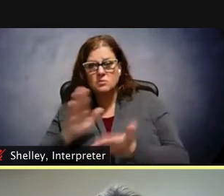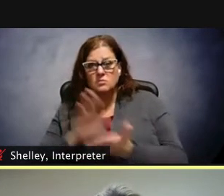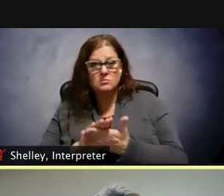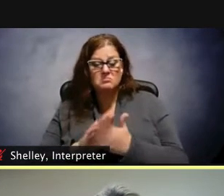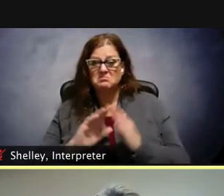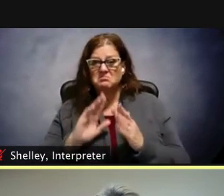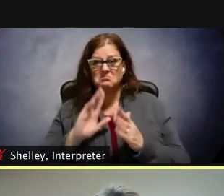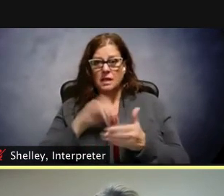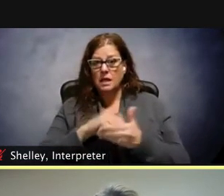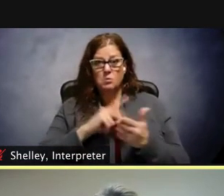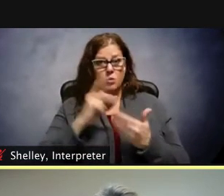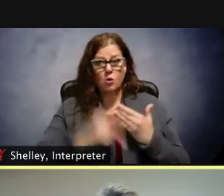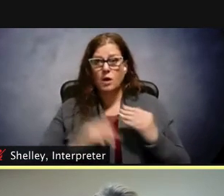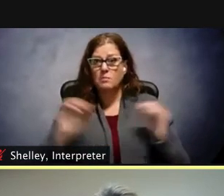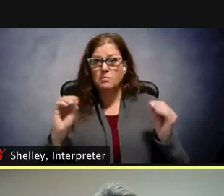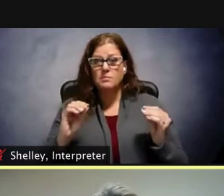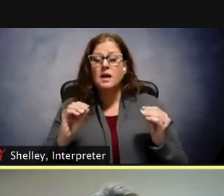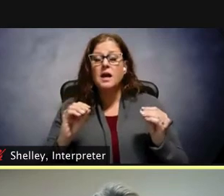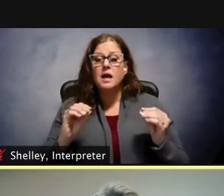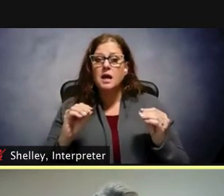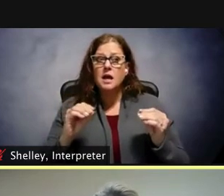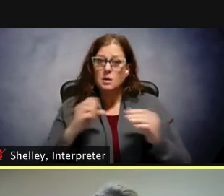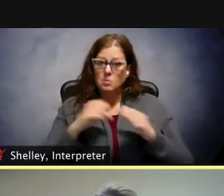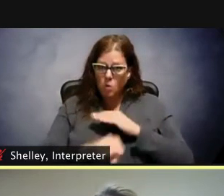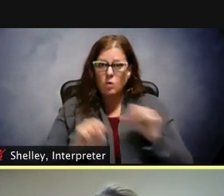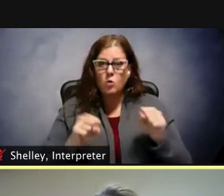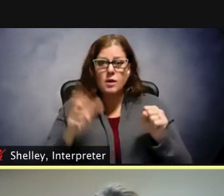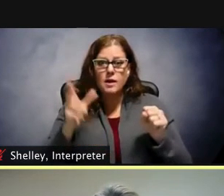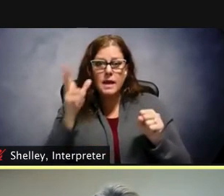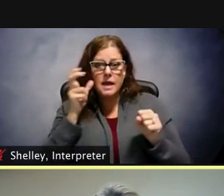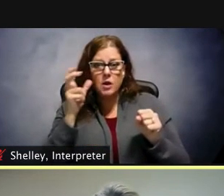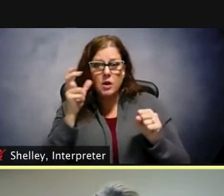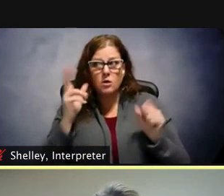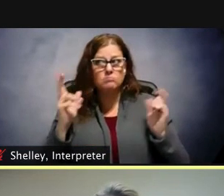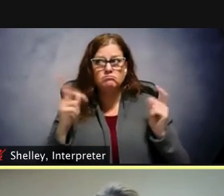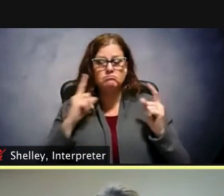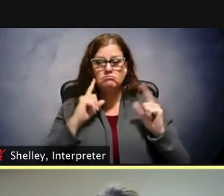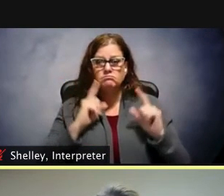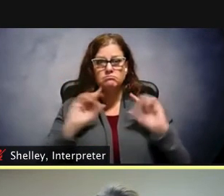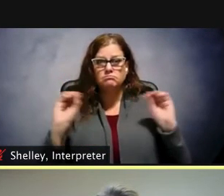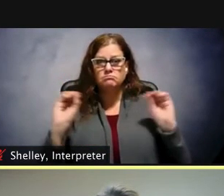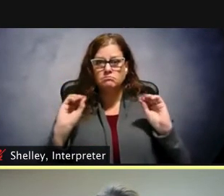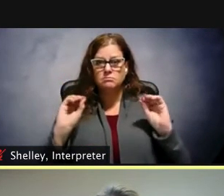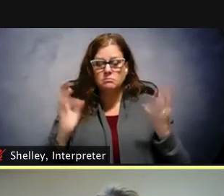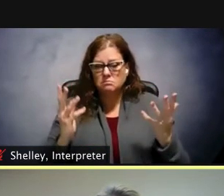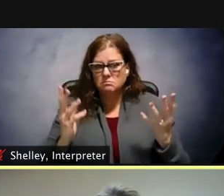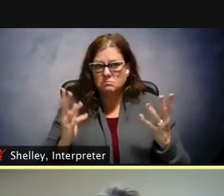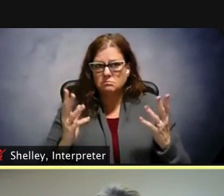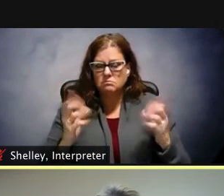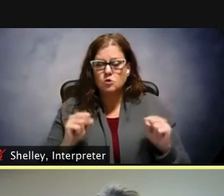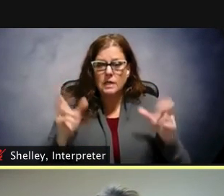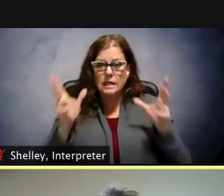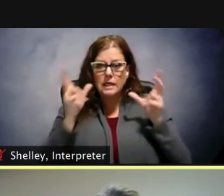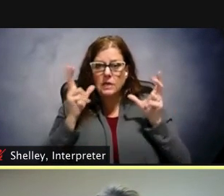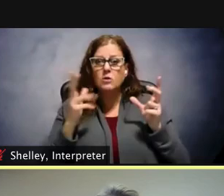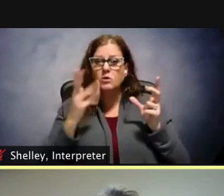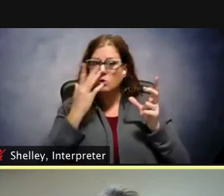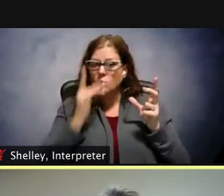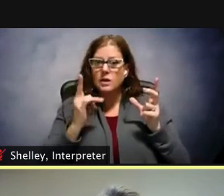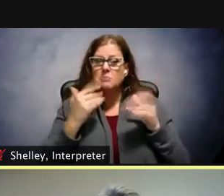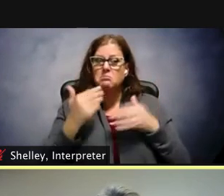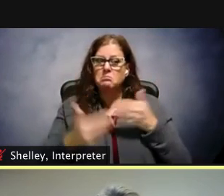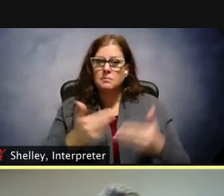because again, he was born hearing showed no deficits that early steps would be intervening.